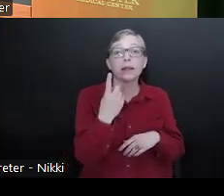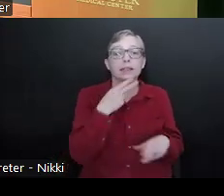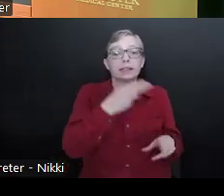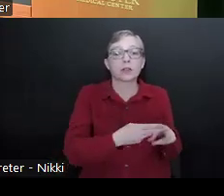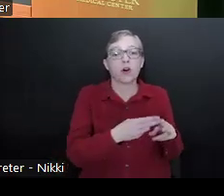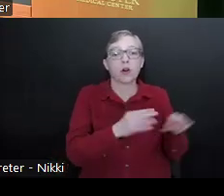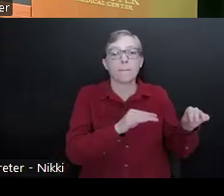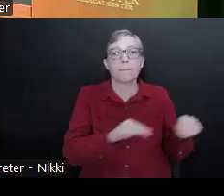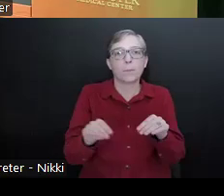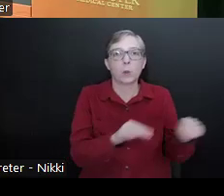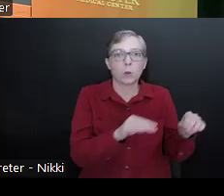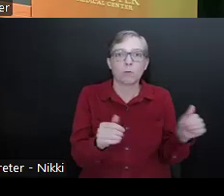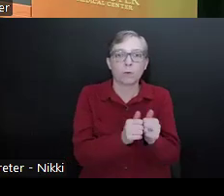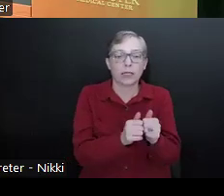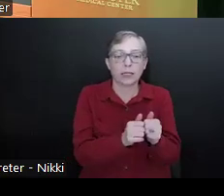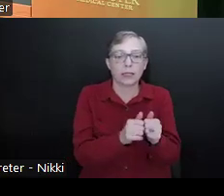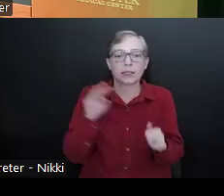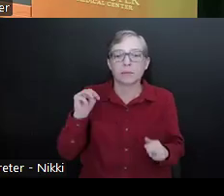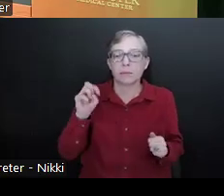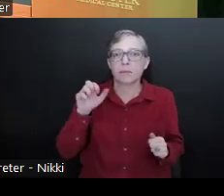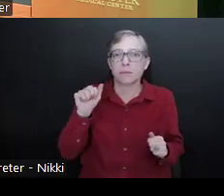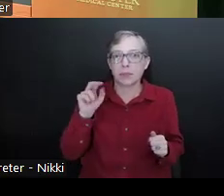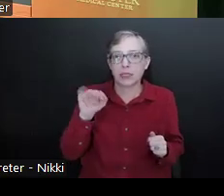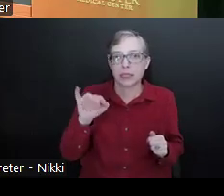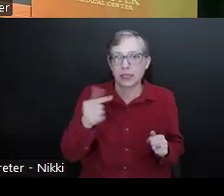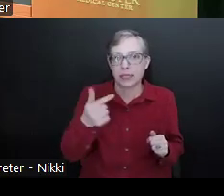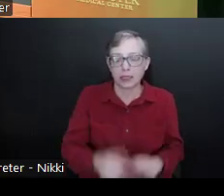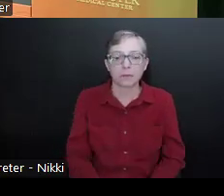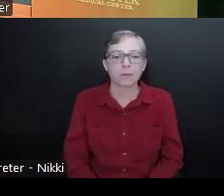that we kind of noticed with our kind of text message programs was that we were trying to send